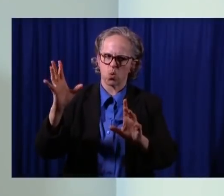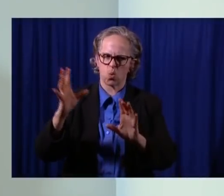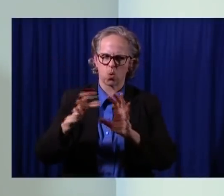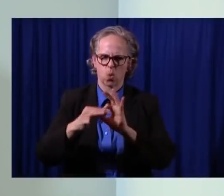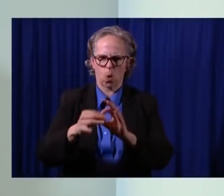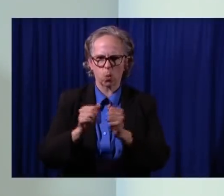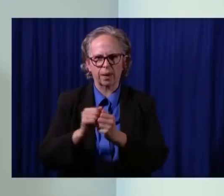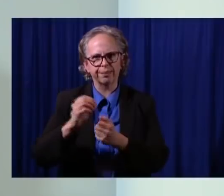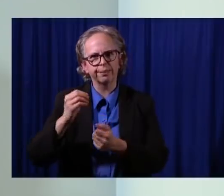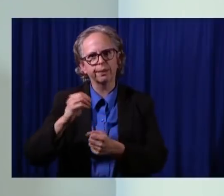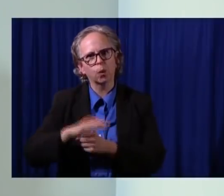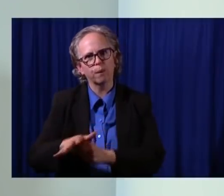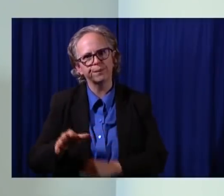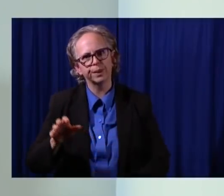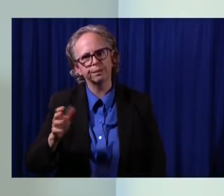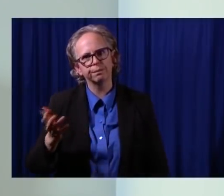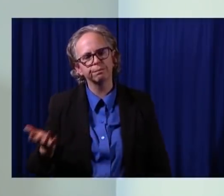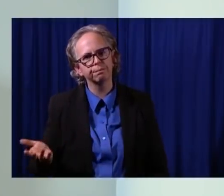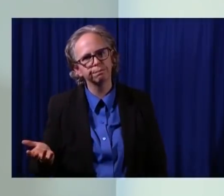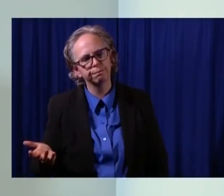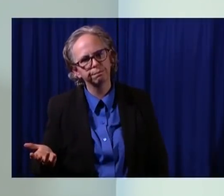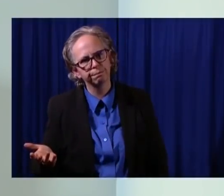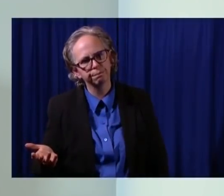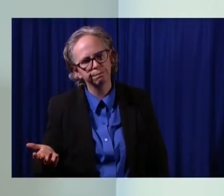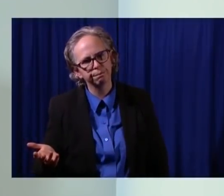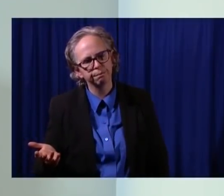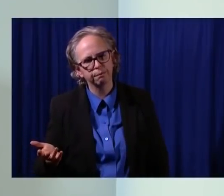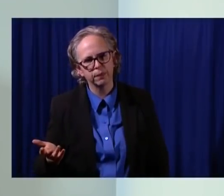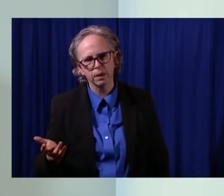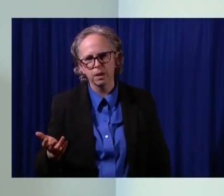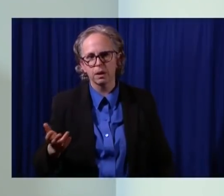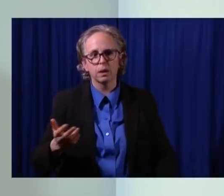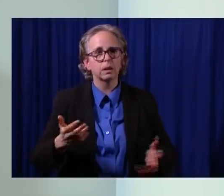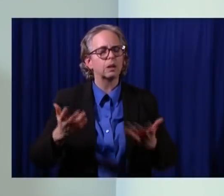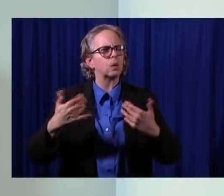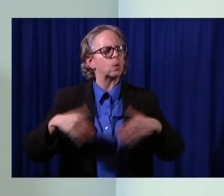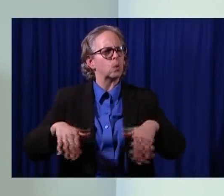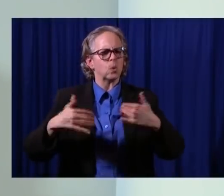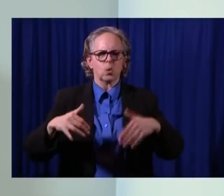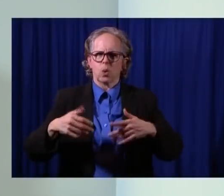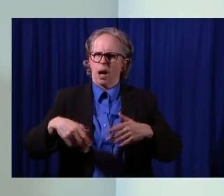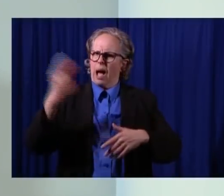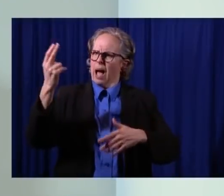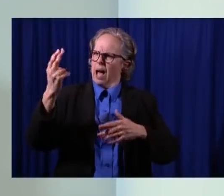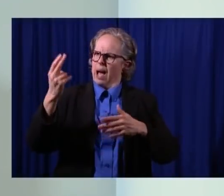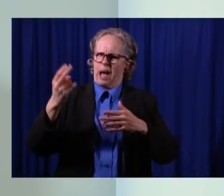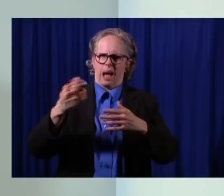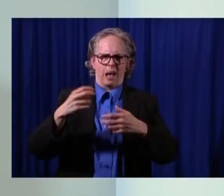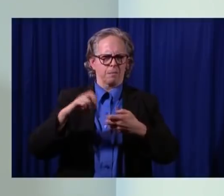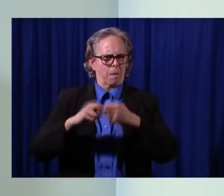IS A CREDIT BUREAU RUNS A WEEKLY SURVEY THAT SHOWS THAT 29% OF CONSUMERS 29% OF CONSUMERS SAY THEY'VE BEEN